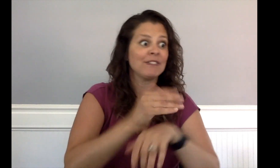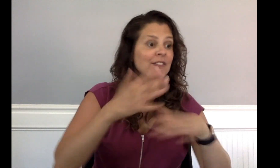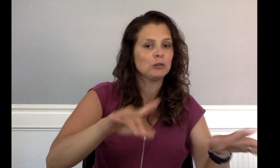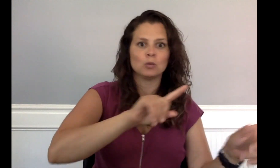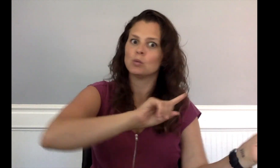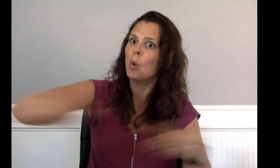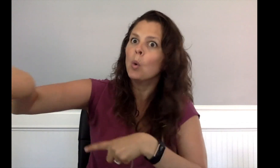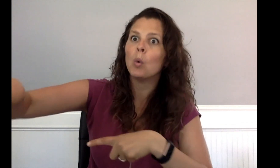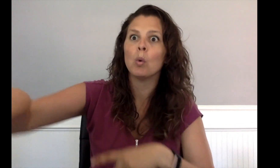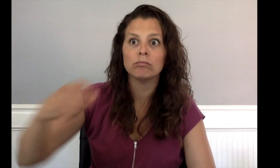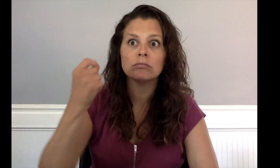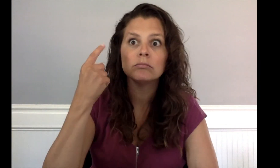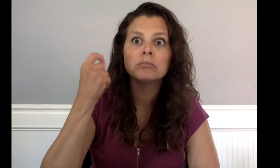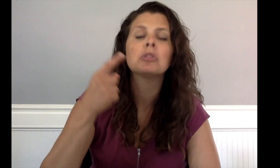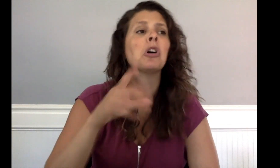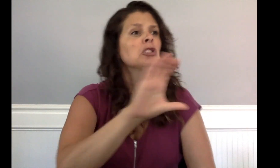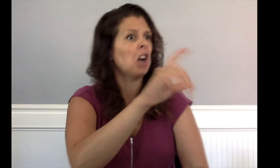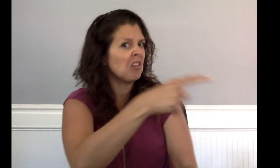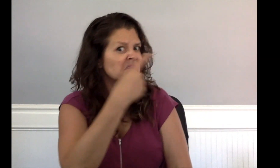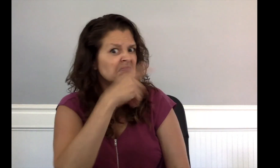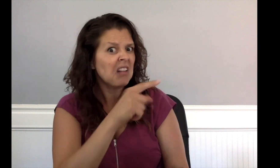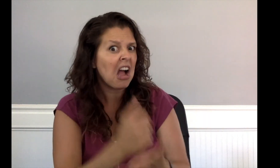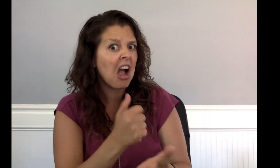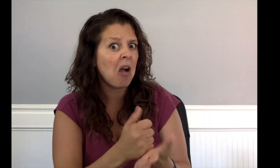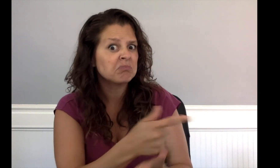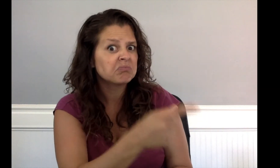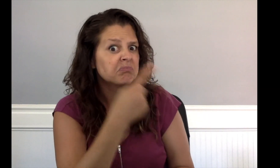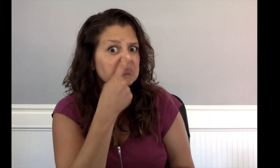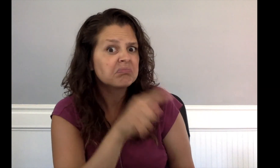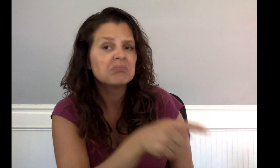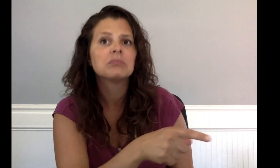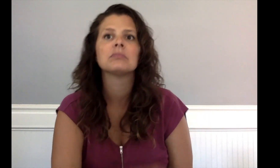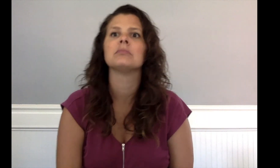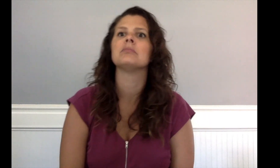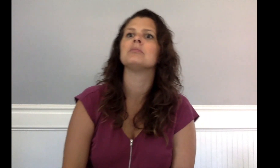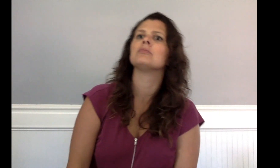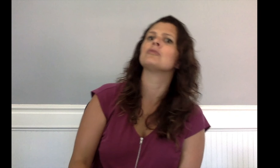doors after dinner. You don’t mind helping, do you, Charlie? ”